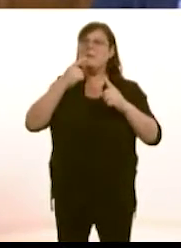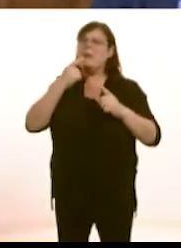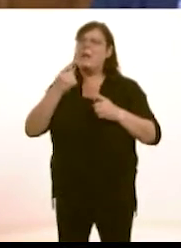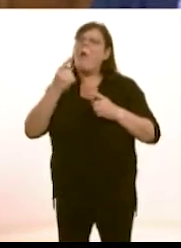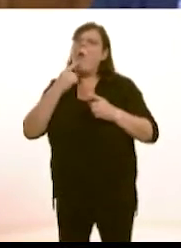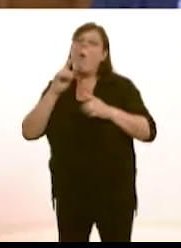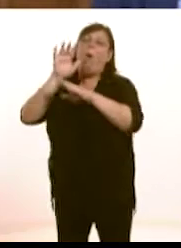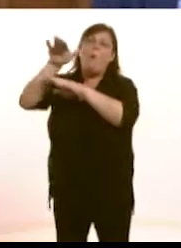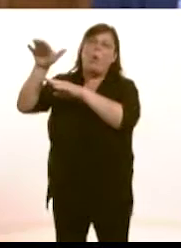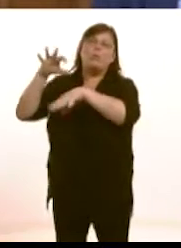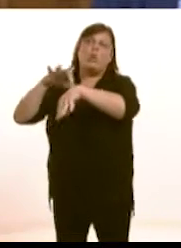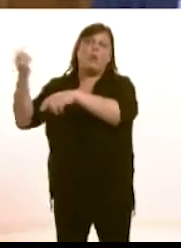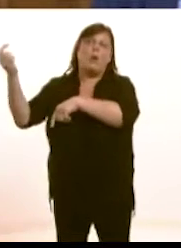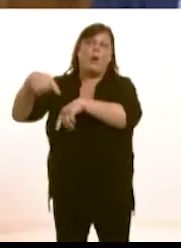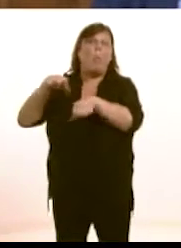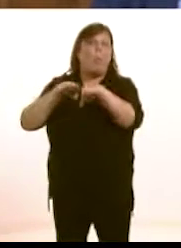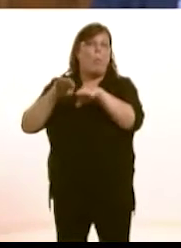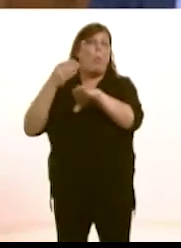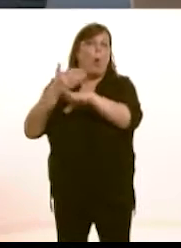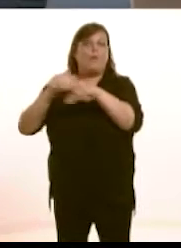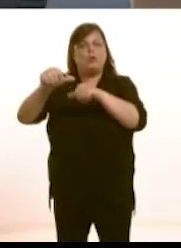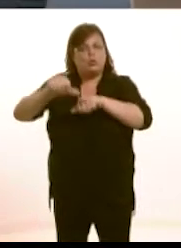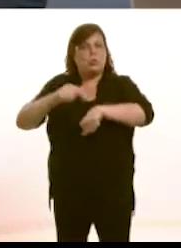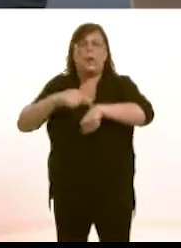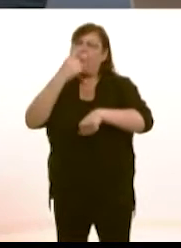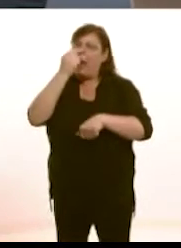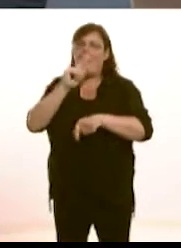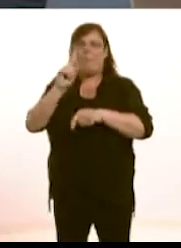period until further numbers of British doctors are able to be trained, and when Damian Green